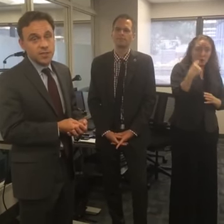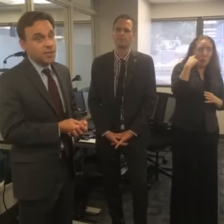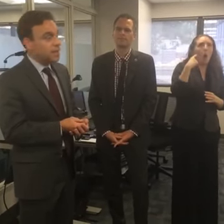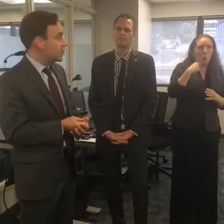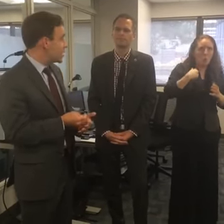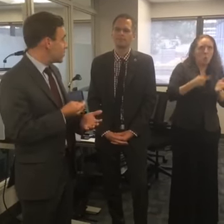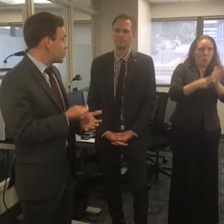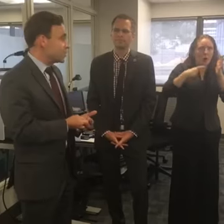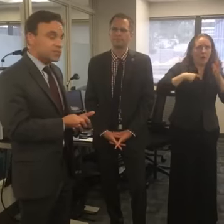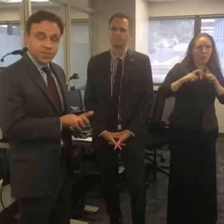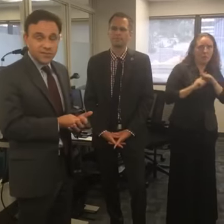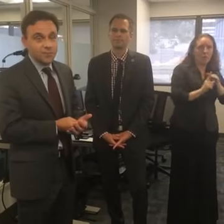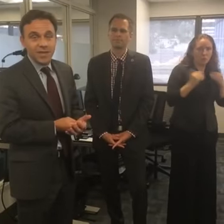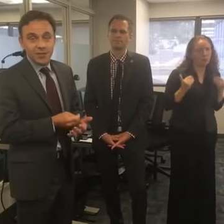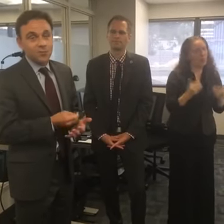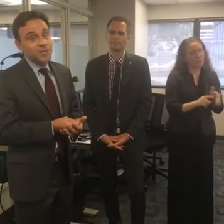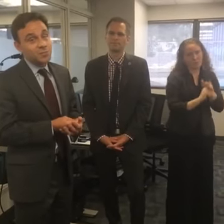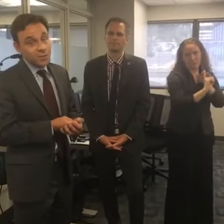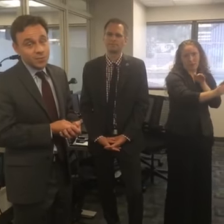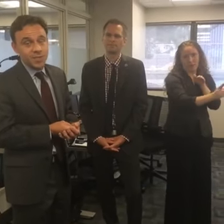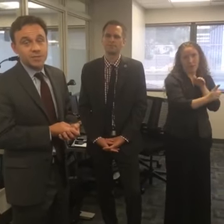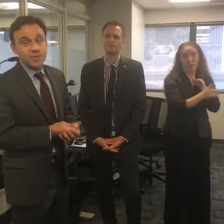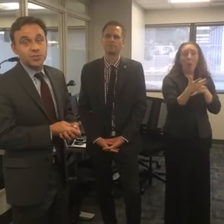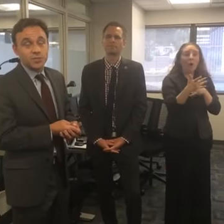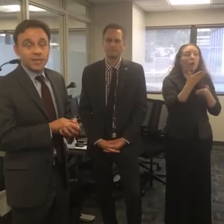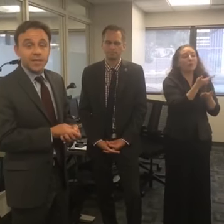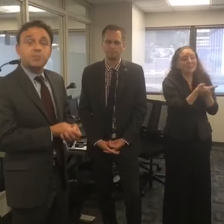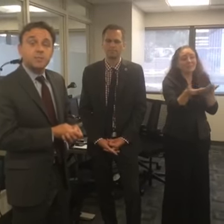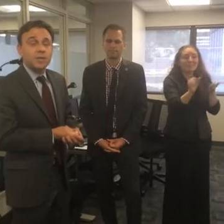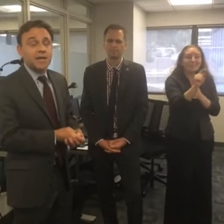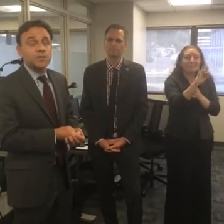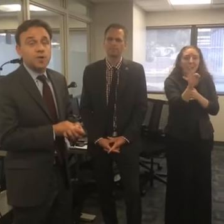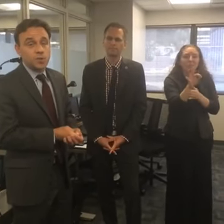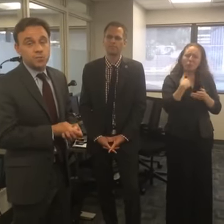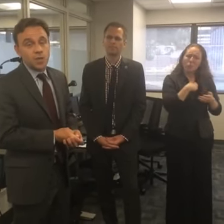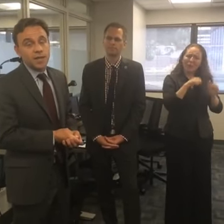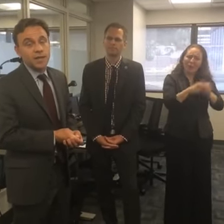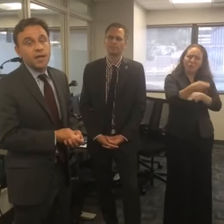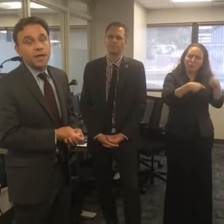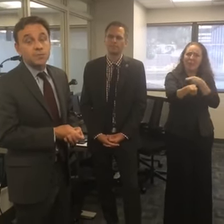We can replace stuff, we can't replace people, we need to make sure that we get people out of harm's way.